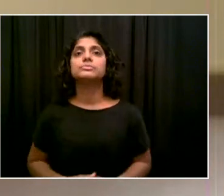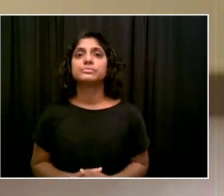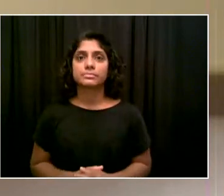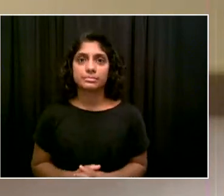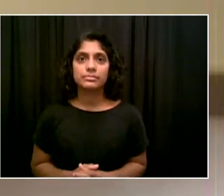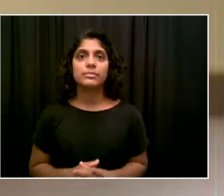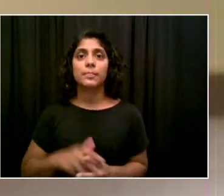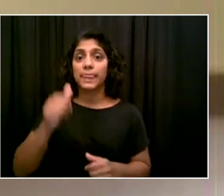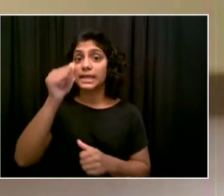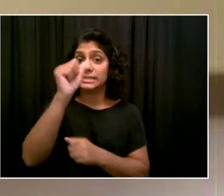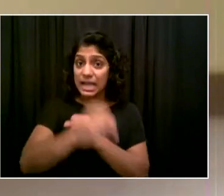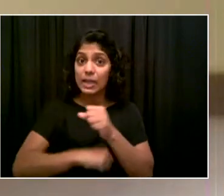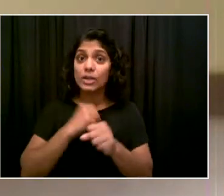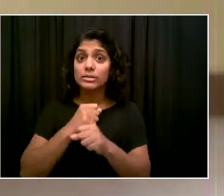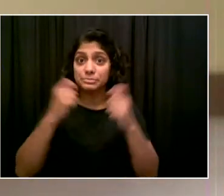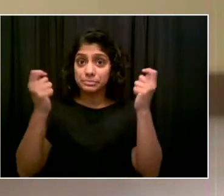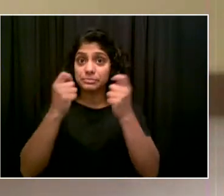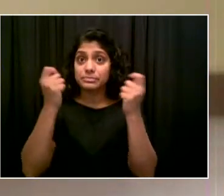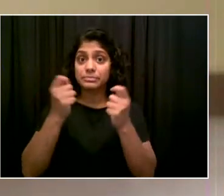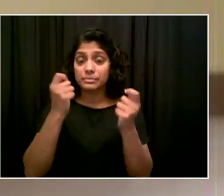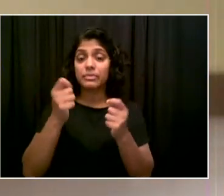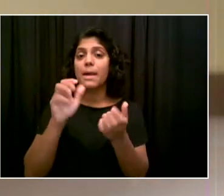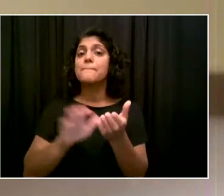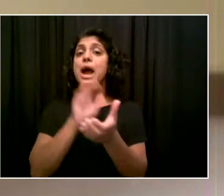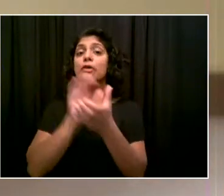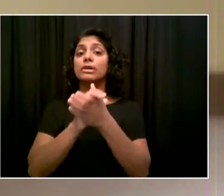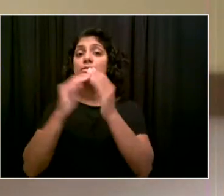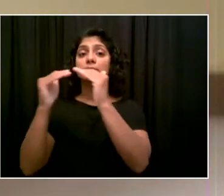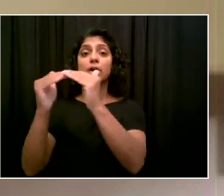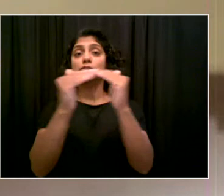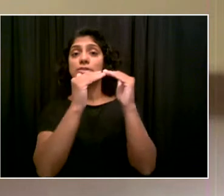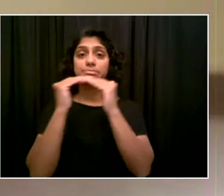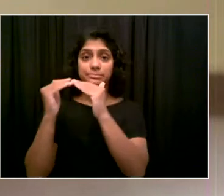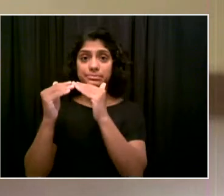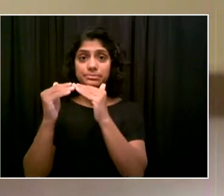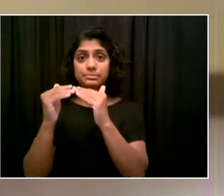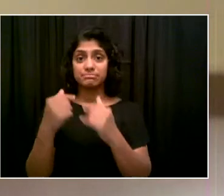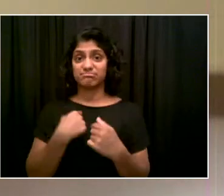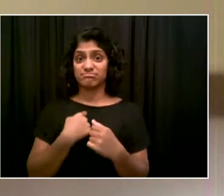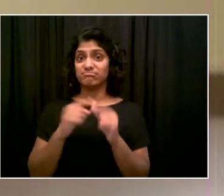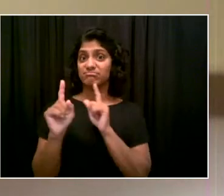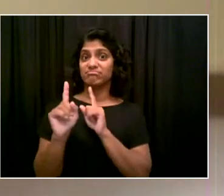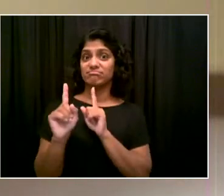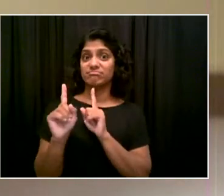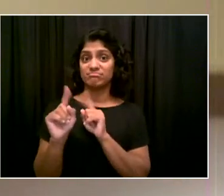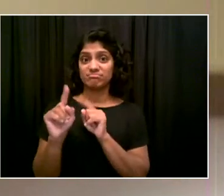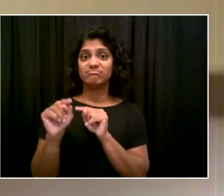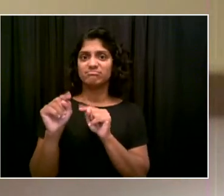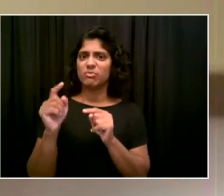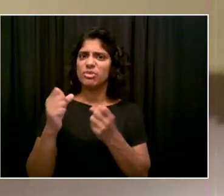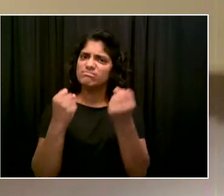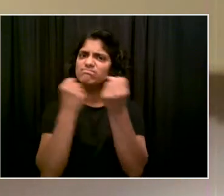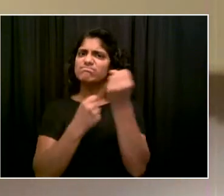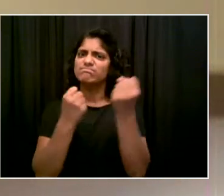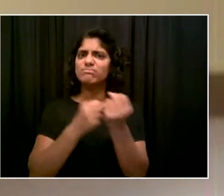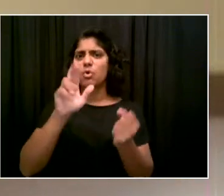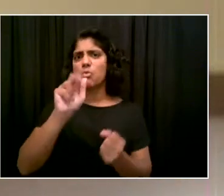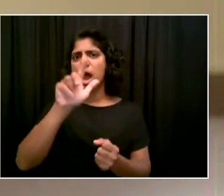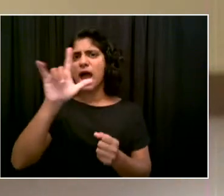THIS IS THE 10th ANNIVERSARY FOR MARRIAGE EQUALITY. IT WAS A VERY HARD-FOUGHT FIGHT. I REMEMBER MARCHING OVER THE BROOKLYN